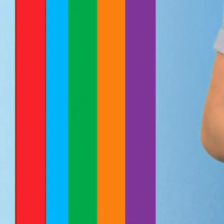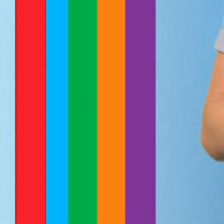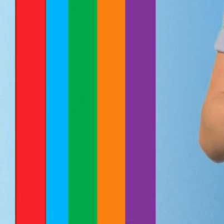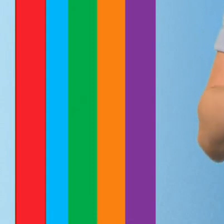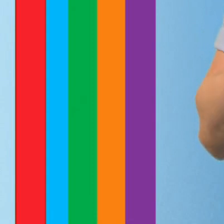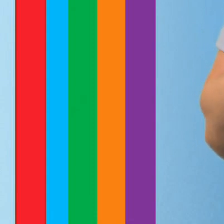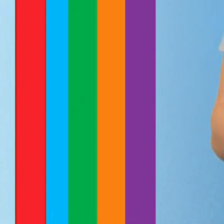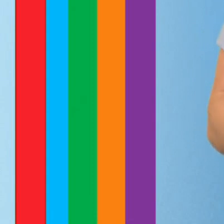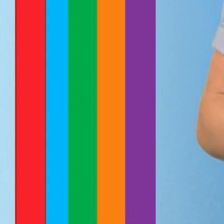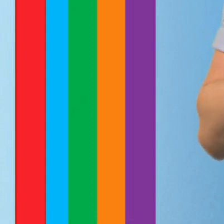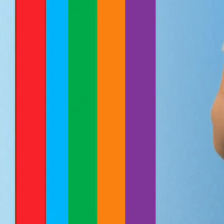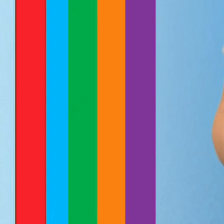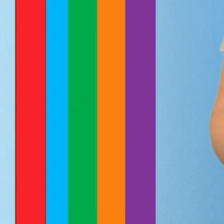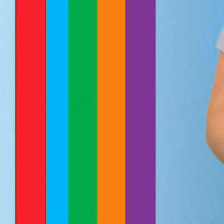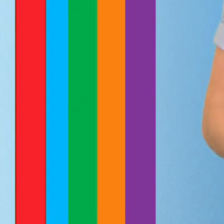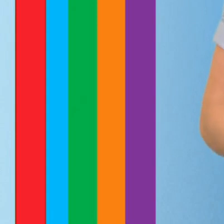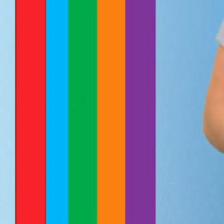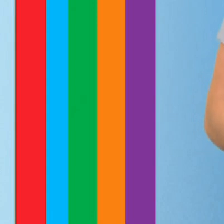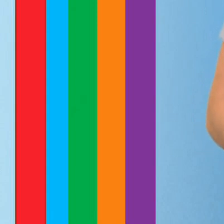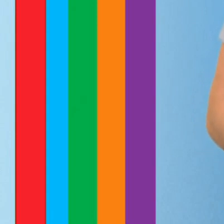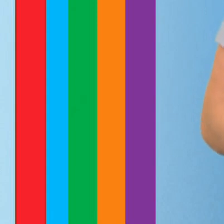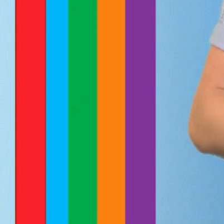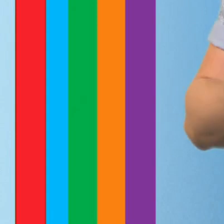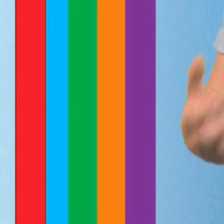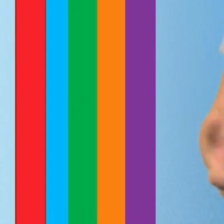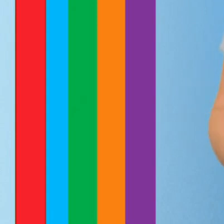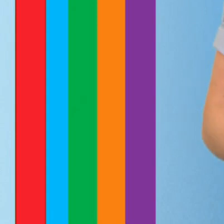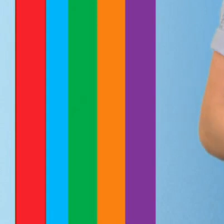had spent a decade planning, developing, and carrying out missions,